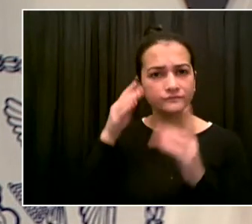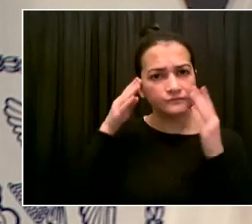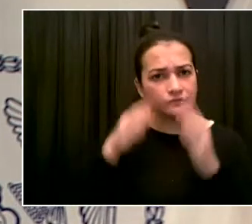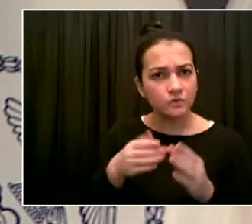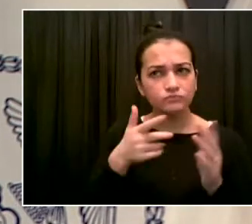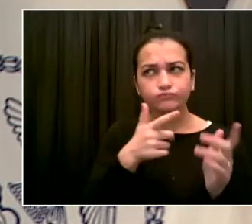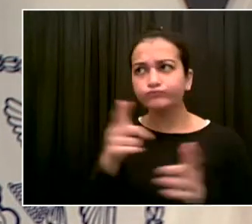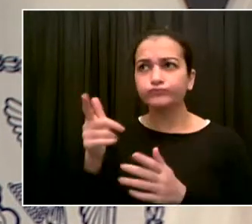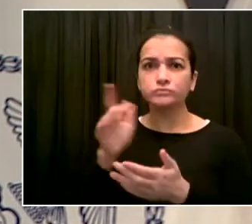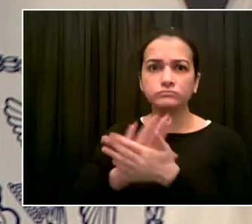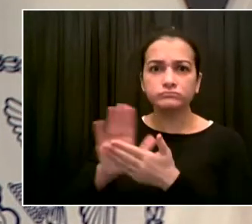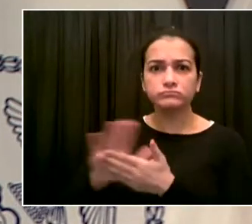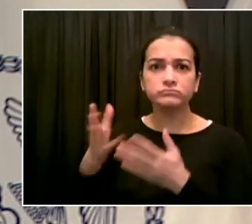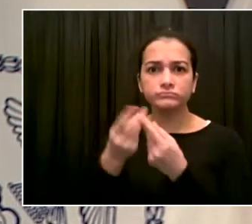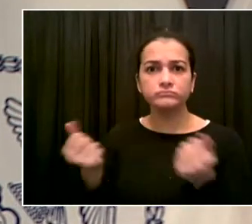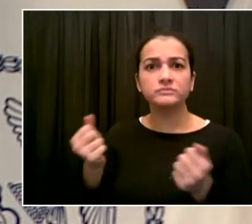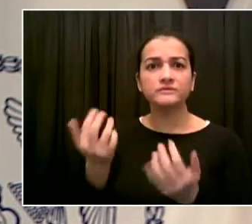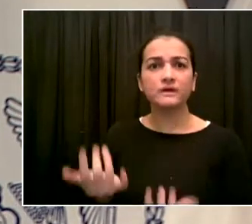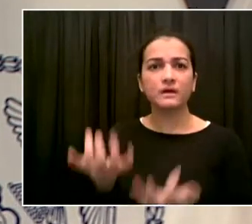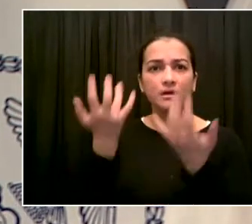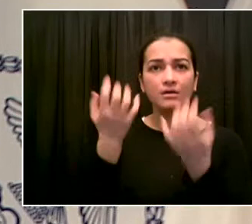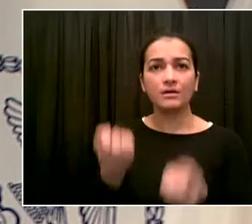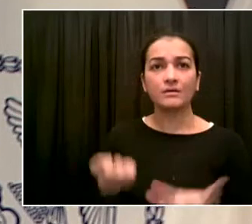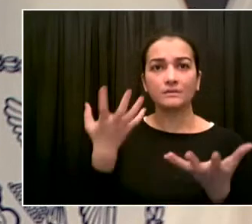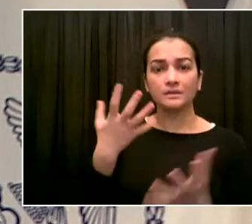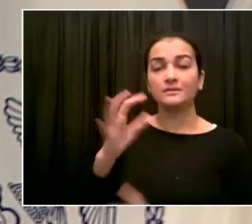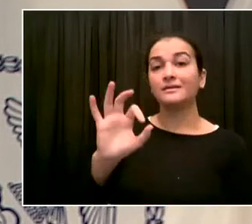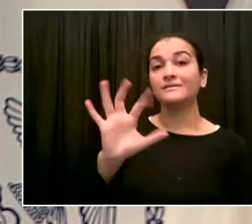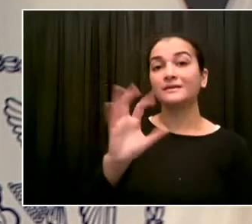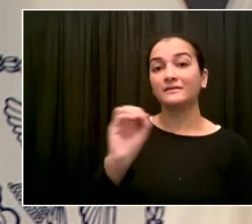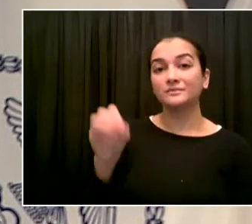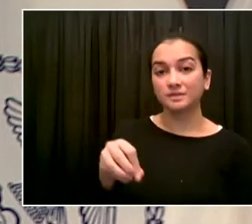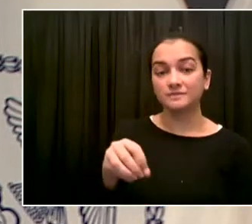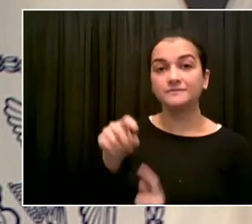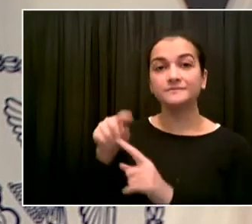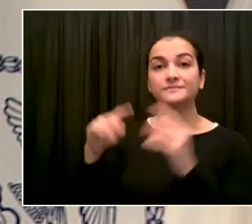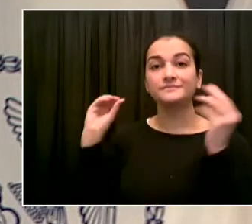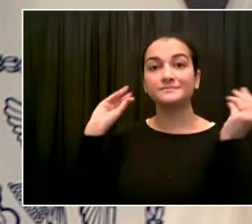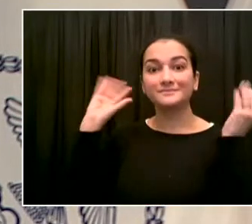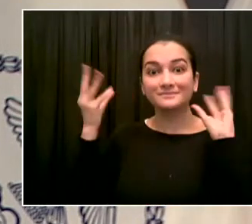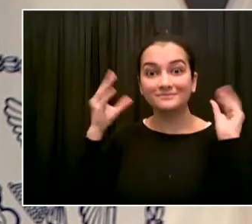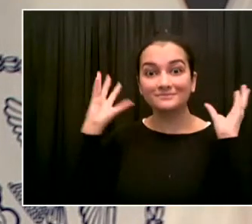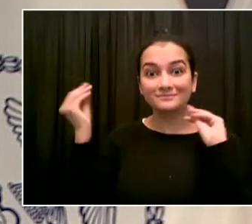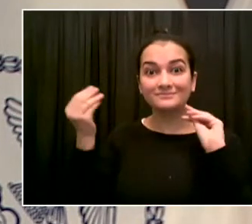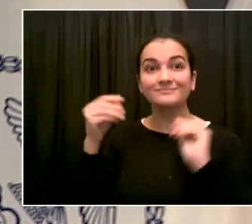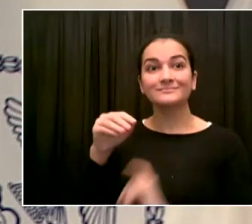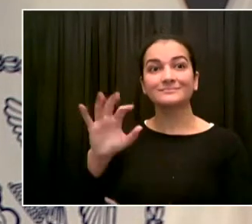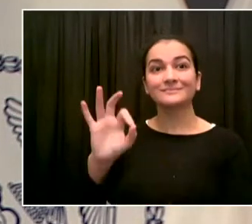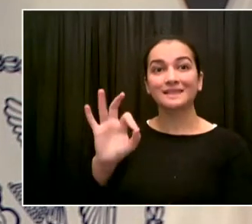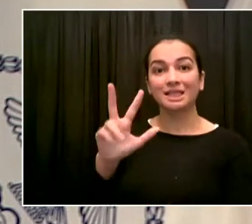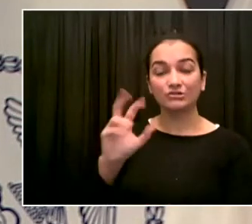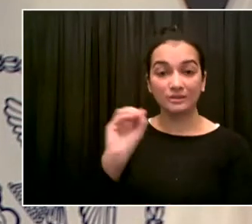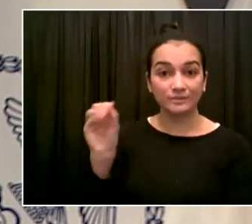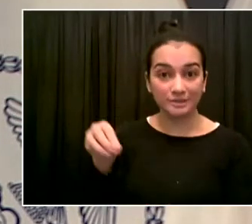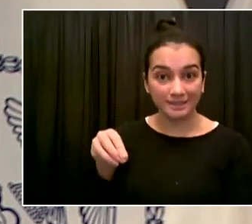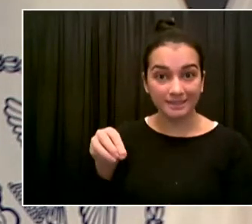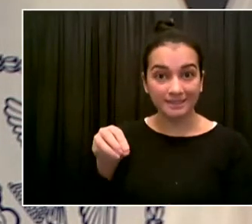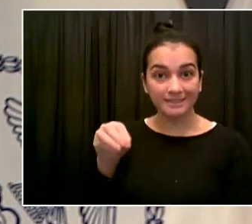LAST FEW DAYS IN THE FIRE DEPARTMENT, FIREFIGHTING CITED 89% AND EMS IS THAT %.93 THE FI RE